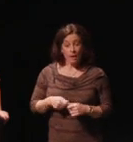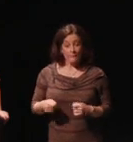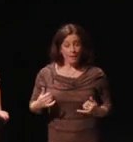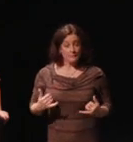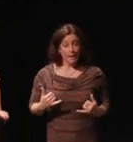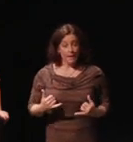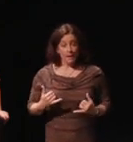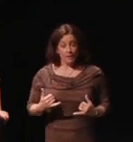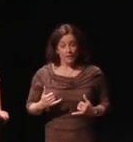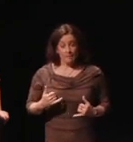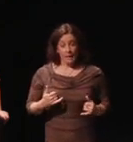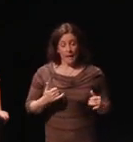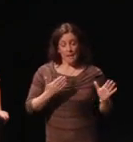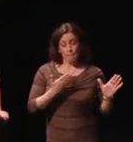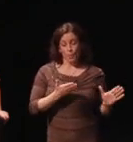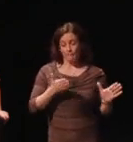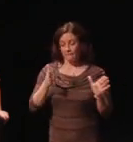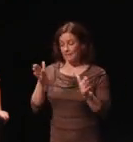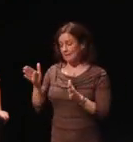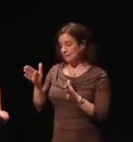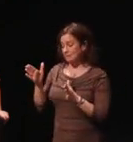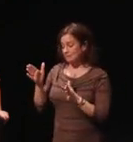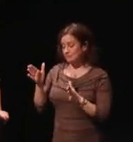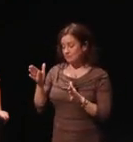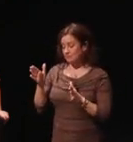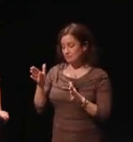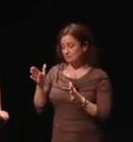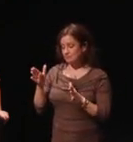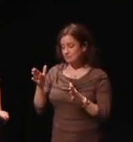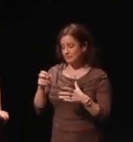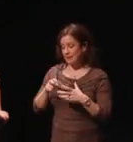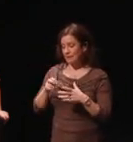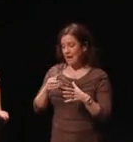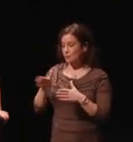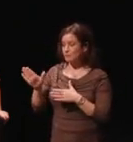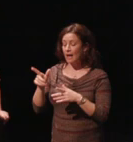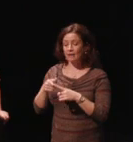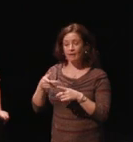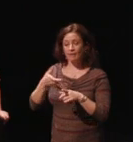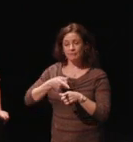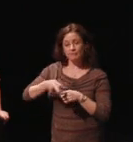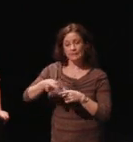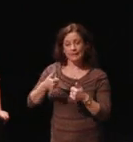by moving a bit out outside of games to talk about Star Wars.